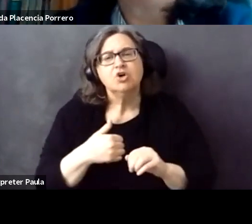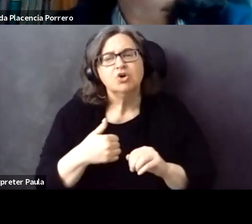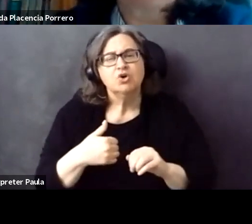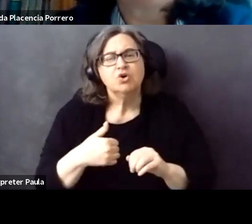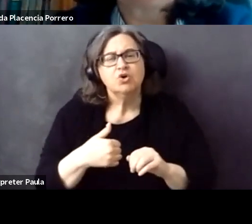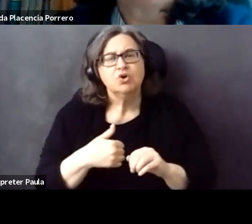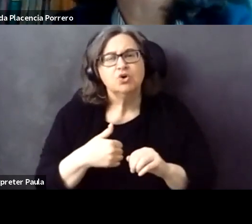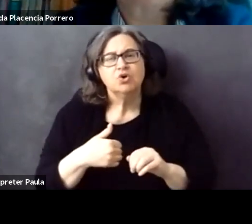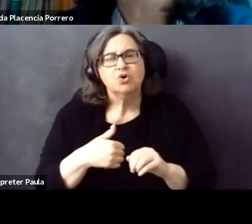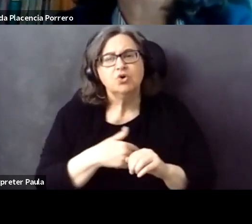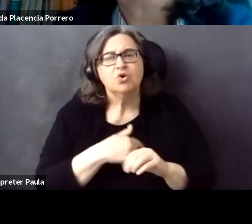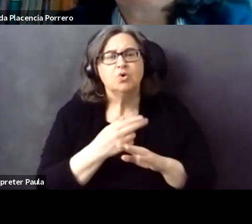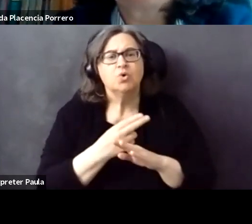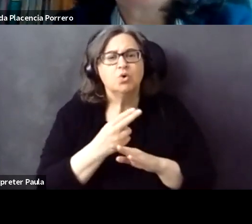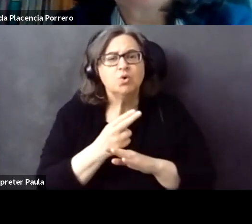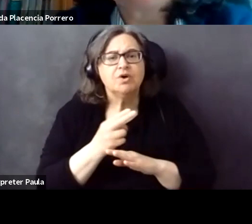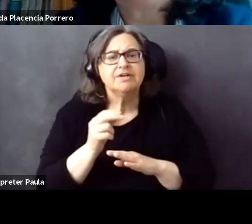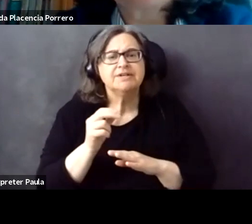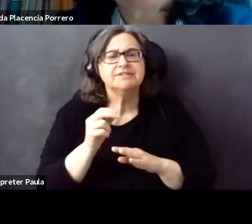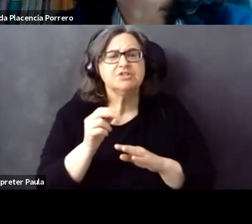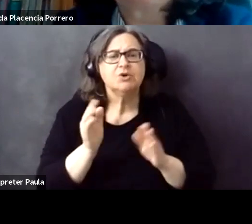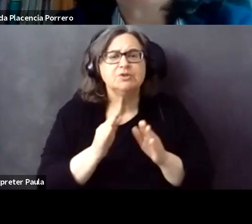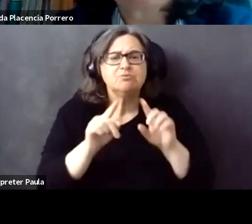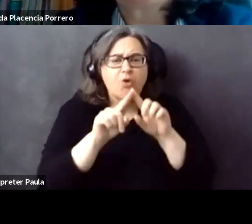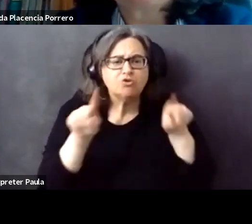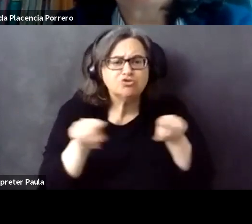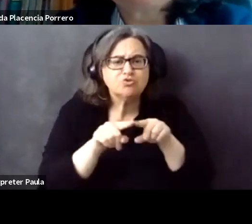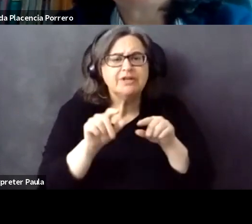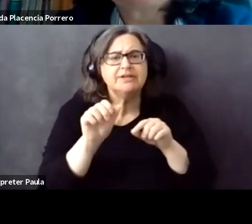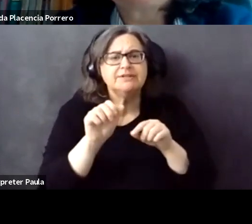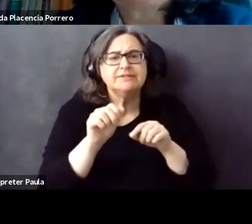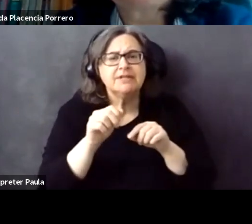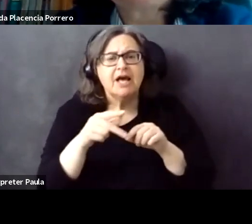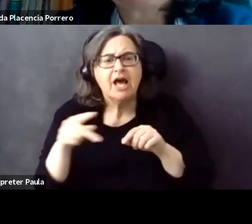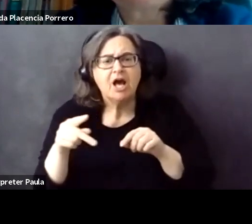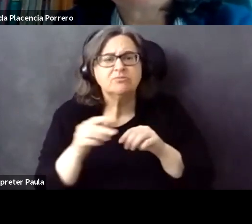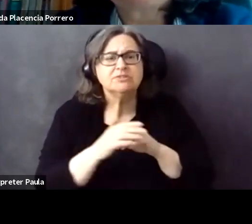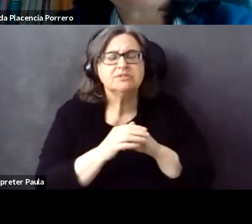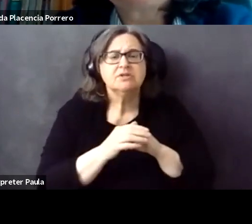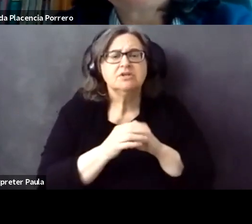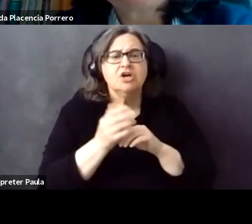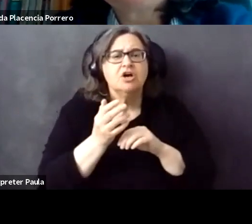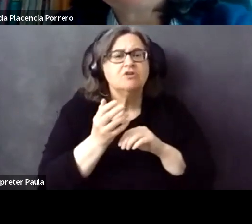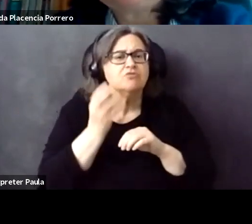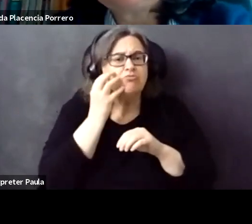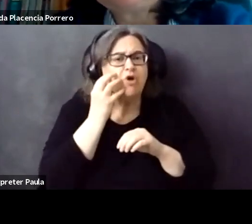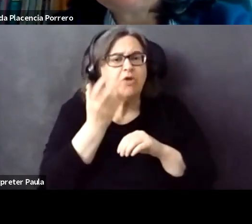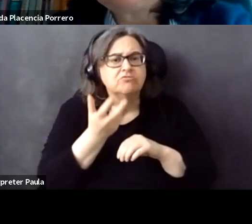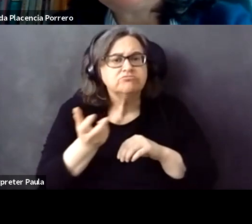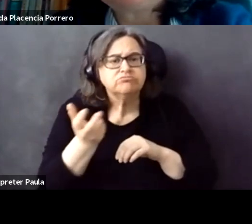on delivery systems. We have, let me say , we need, we use small